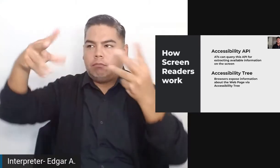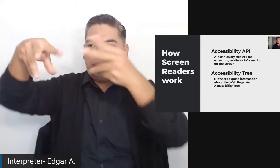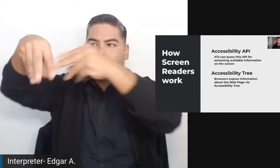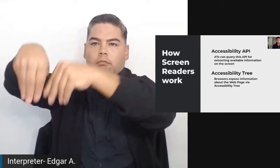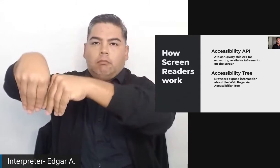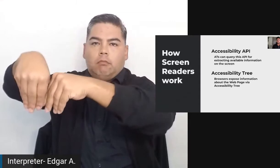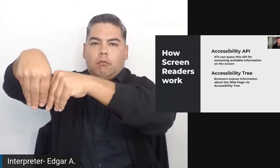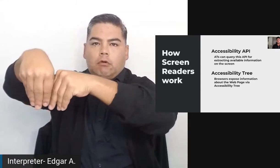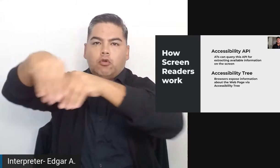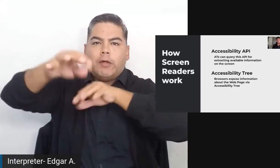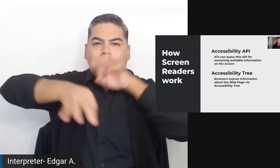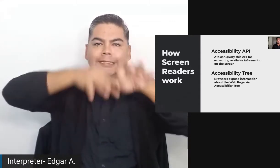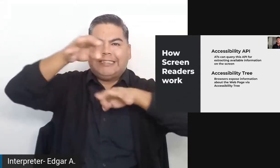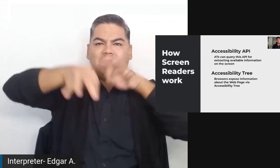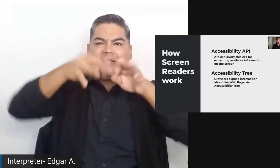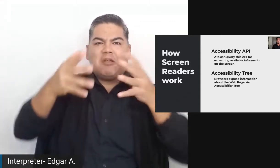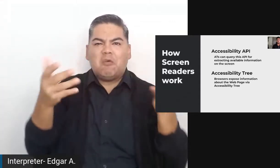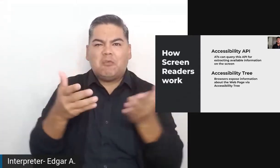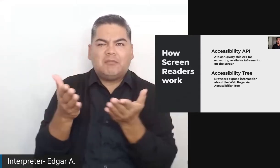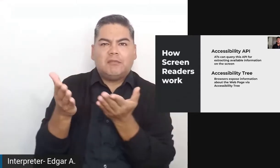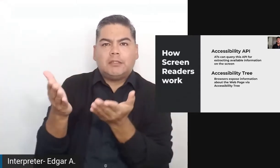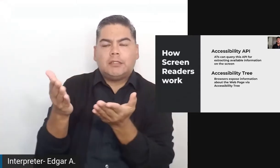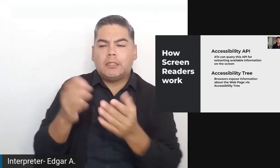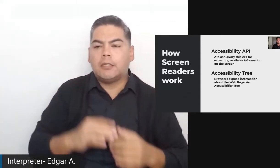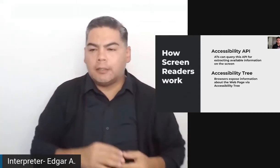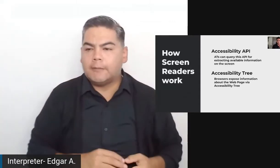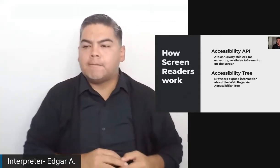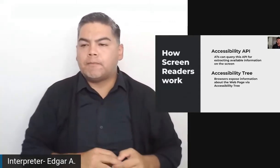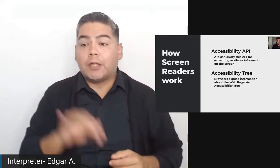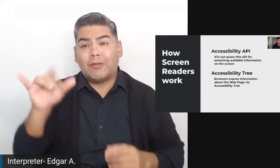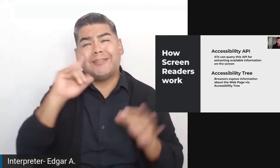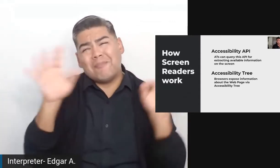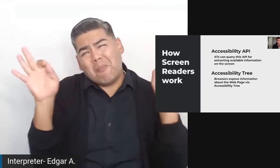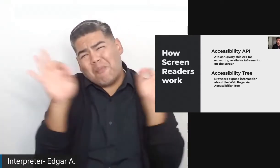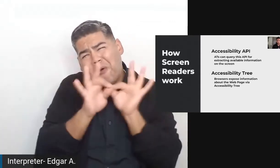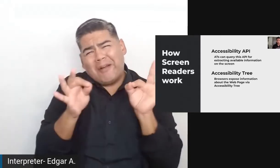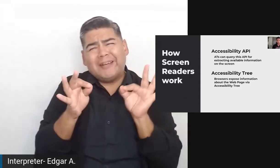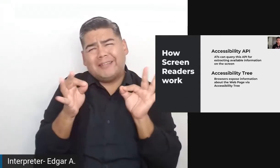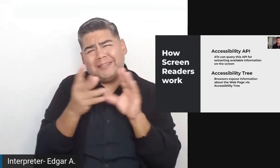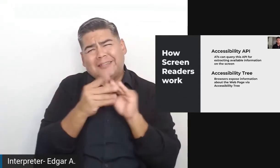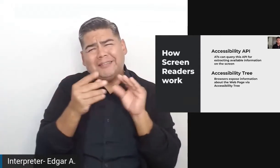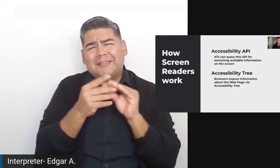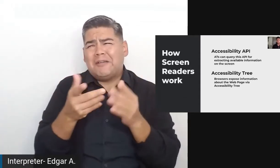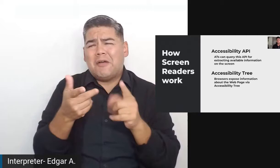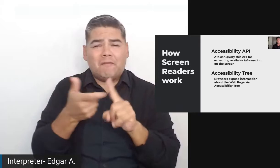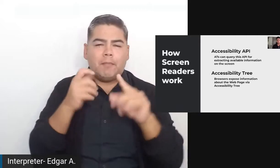Accessibility Tree is a really important aspect of accessibility experience.